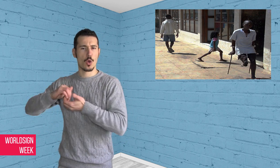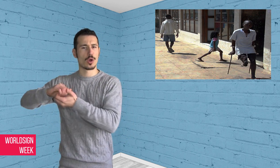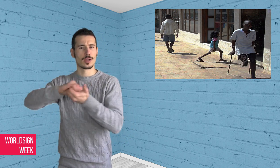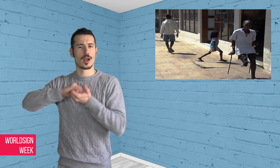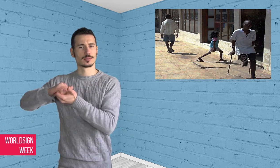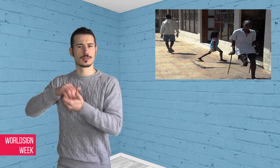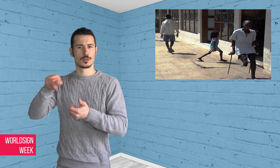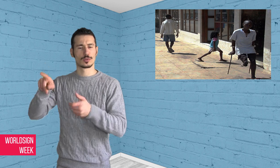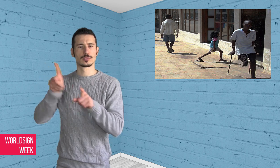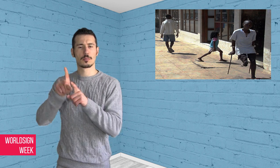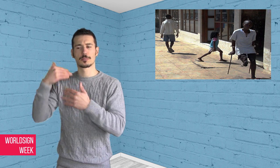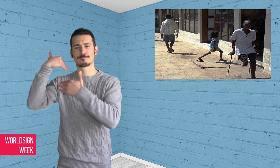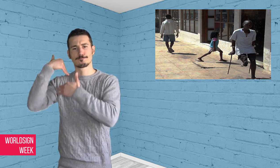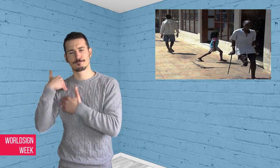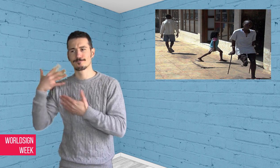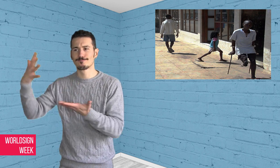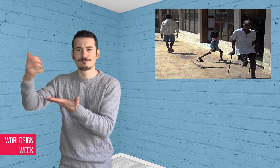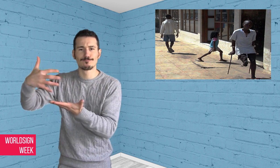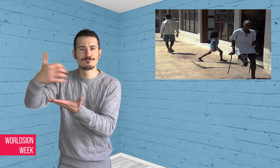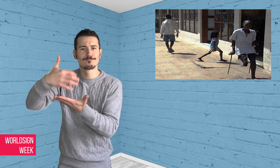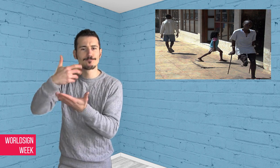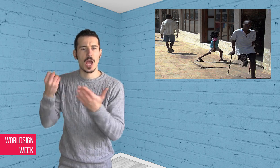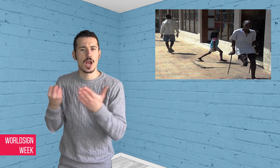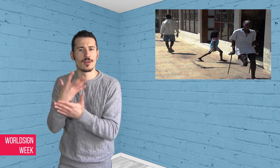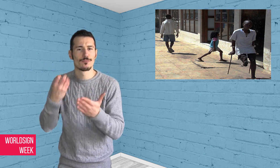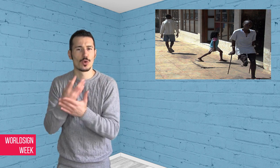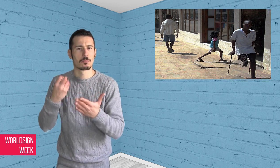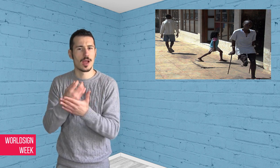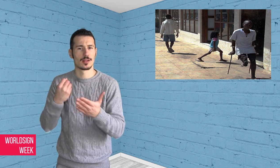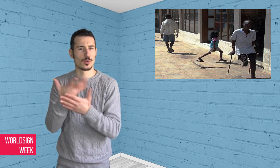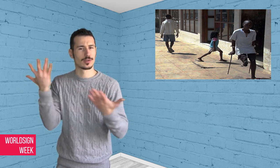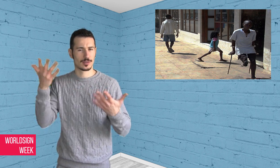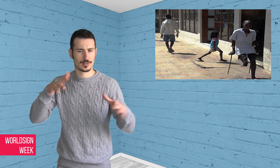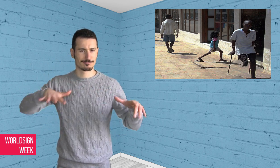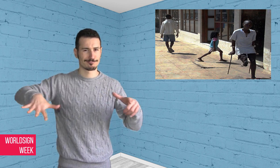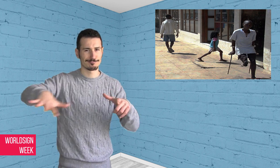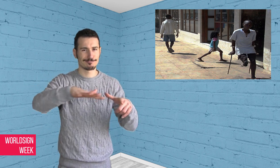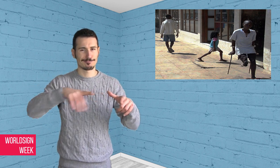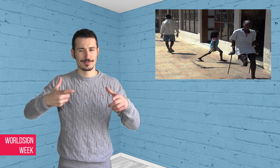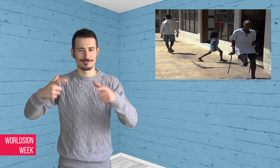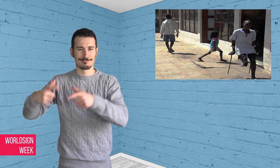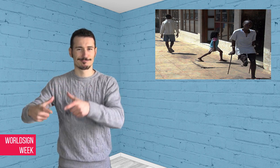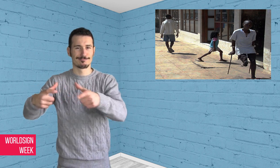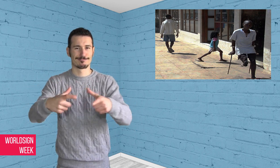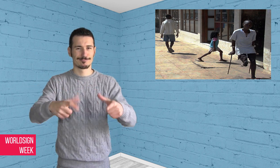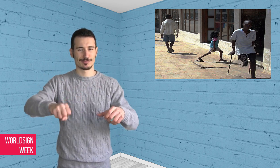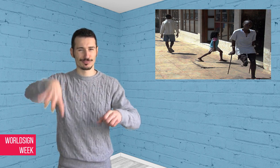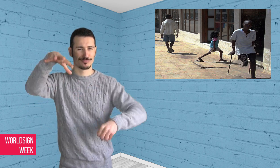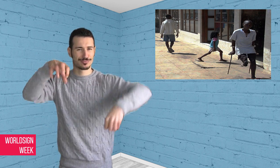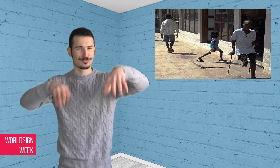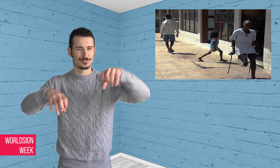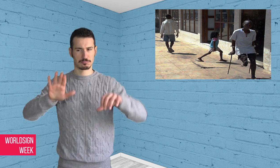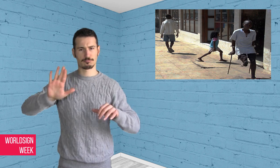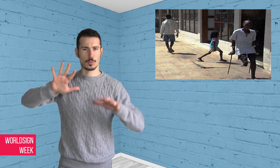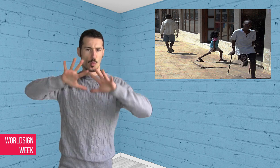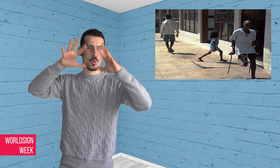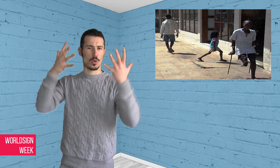organization that monitors information on global landmines, more than 5,000 people are